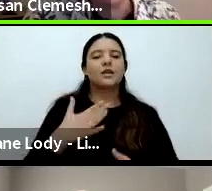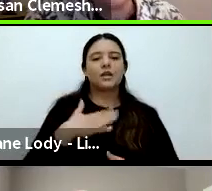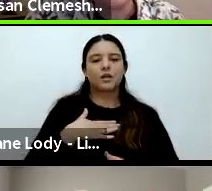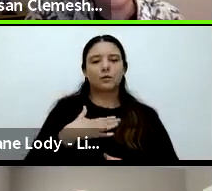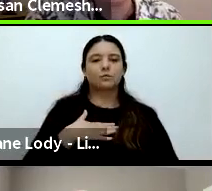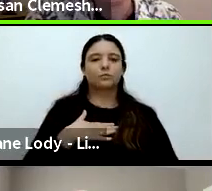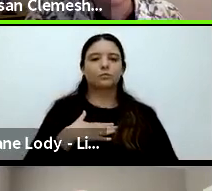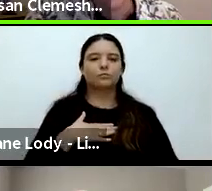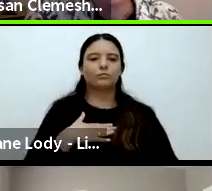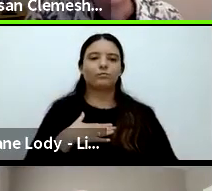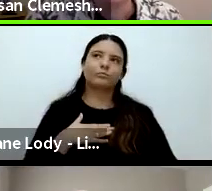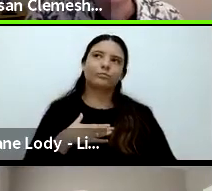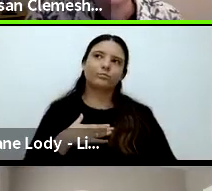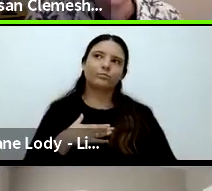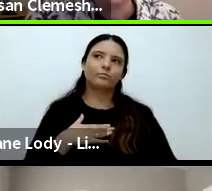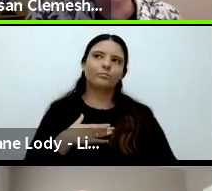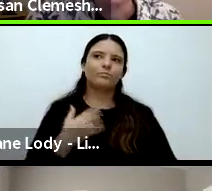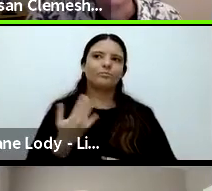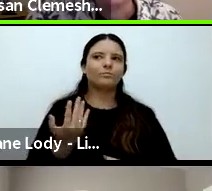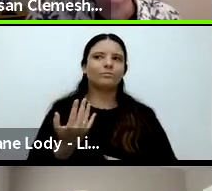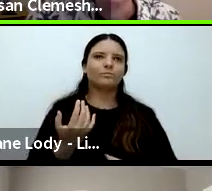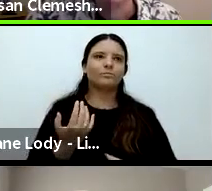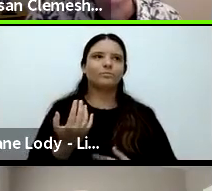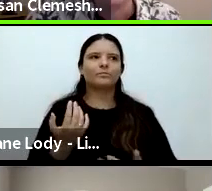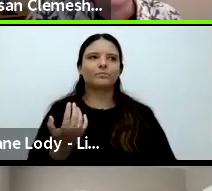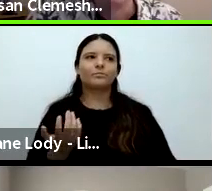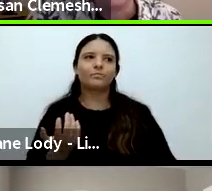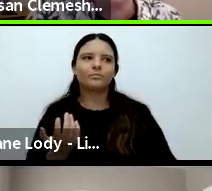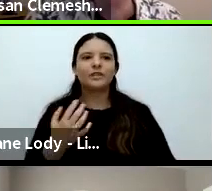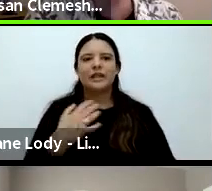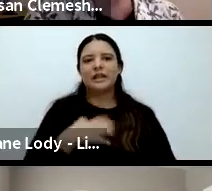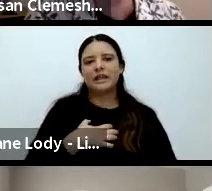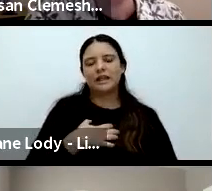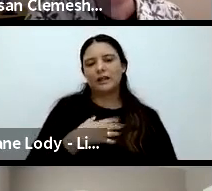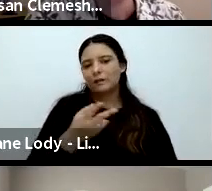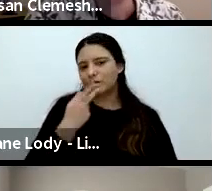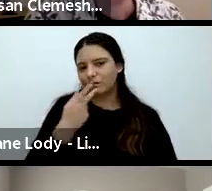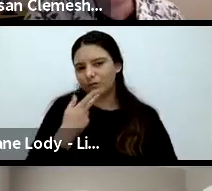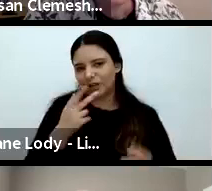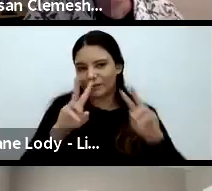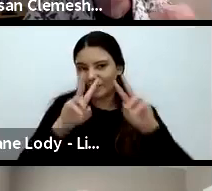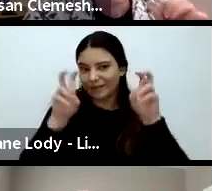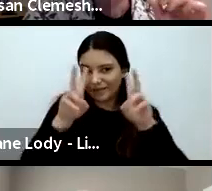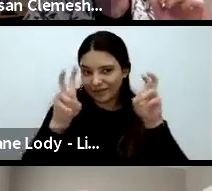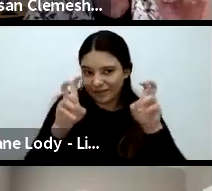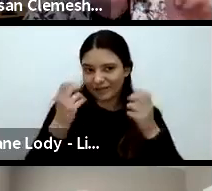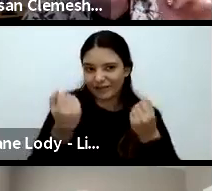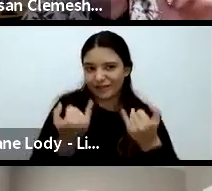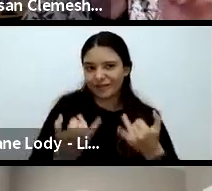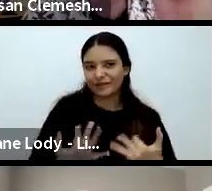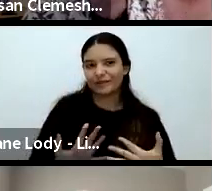t I'm not nearly as our t I'm not nearly as outspoken as she t I'm not nearly as outspoken as she is, I have to be very careful. because because of the position I'm in of the position I'm in.